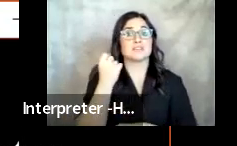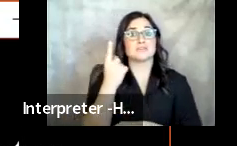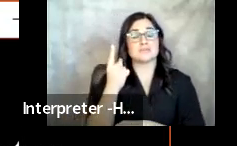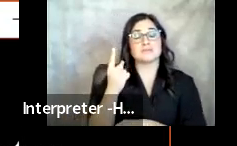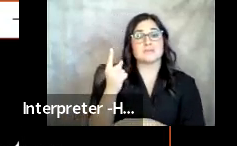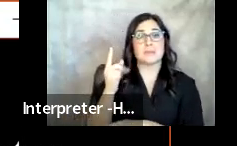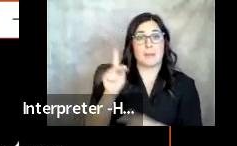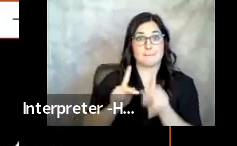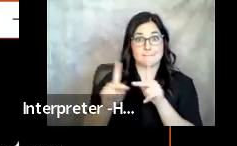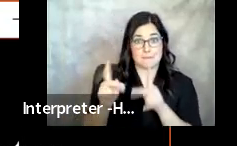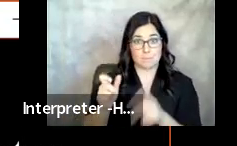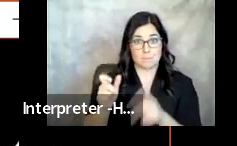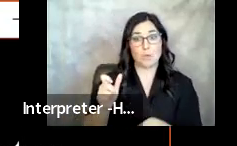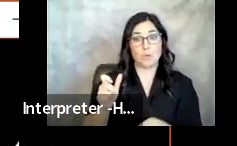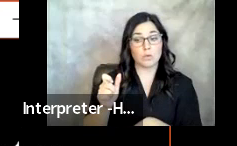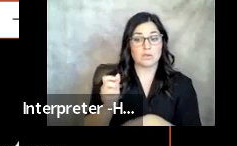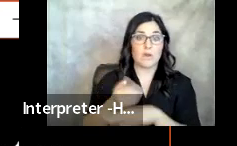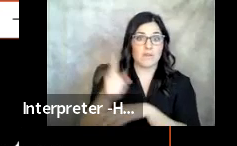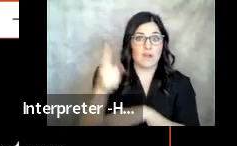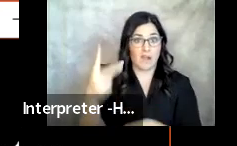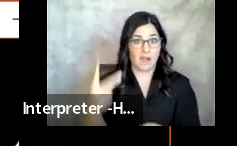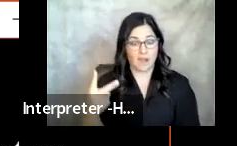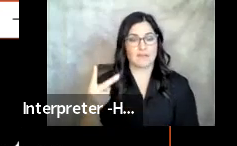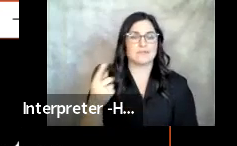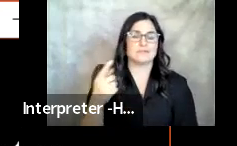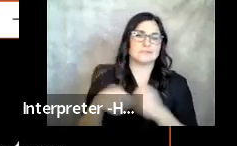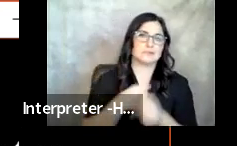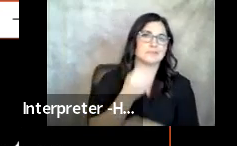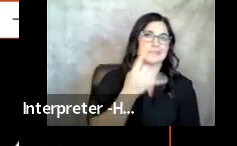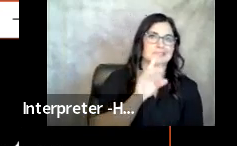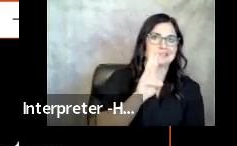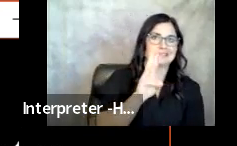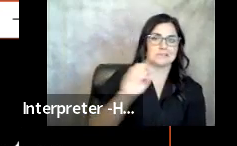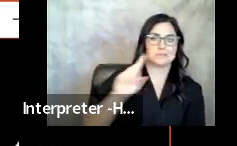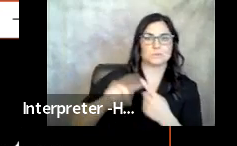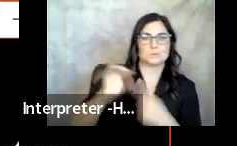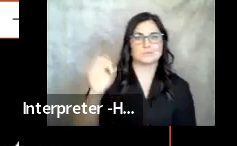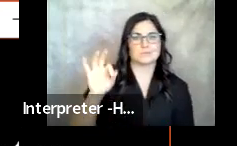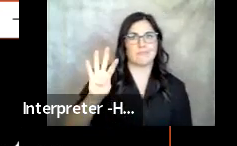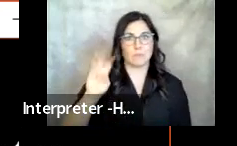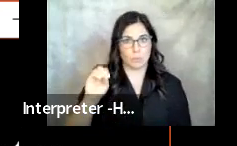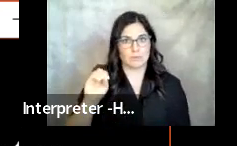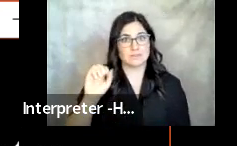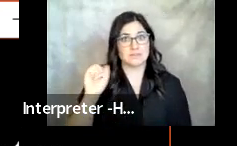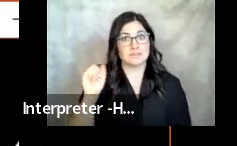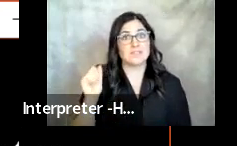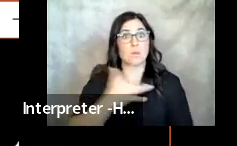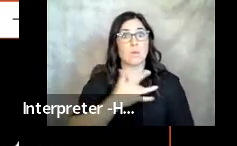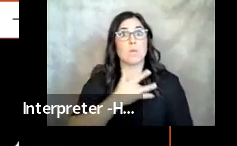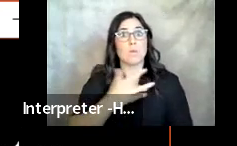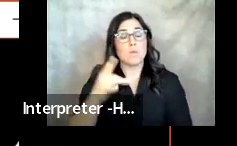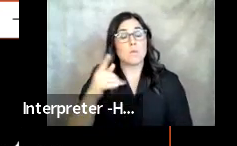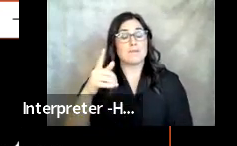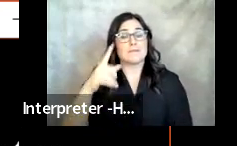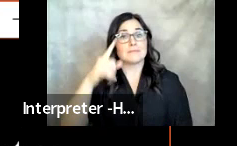Live in Mississippi from the 1860s all the way up into the 1940s were African-American. Mississippi was a.